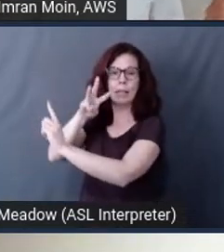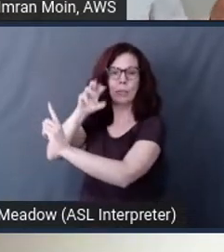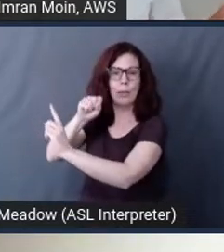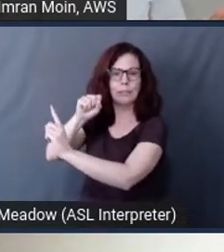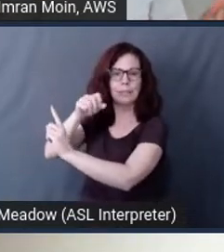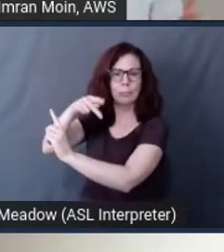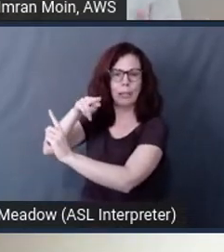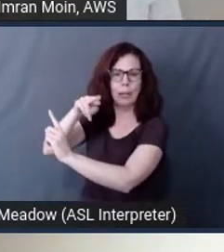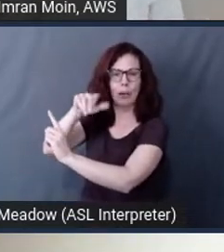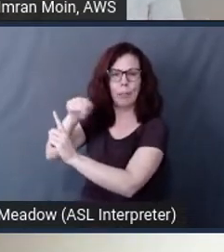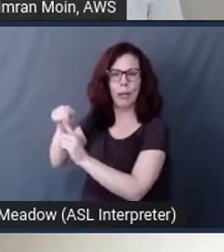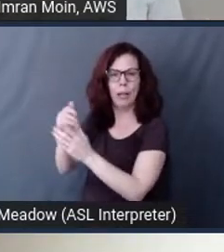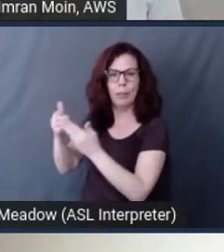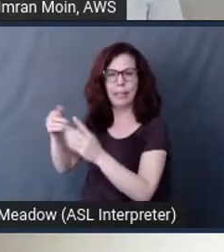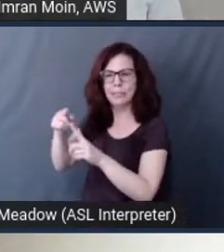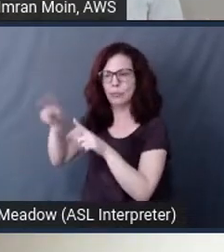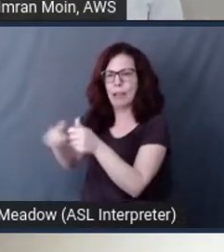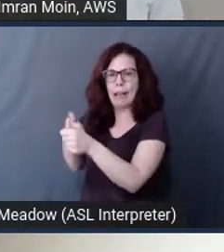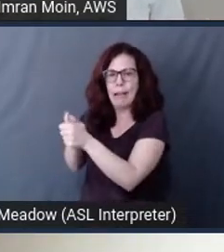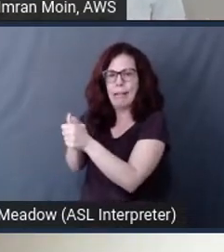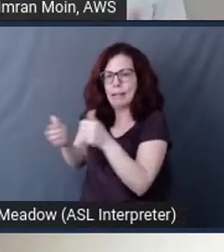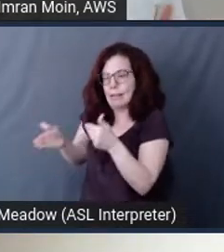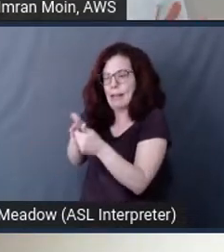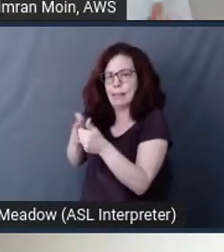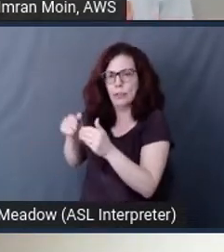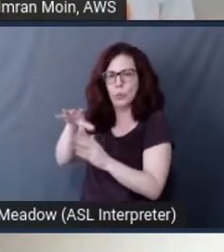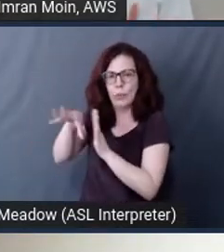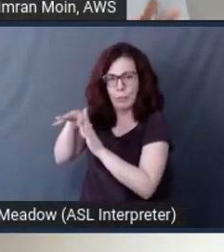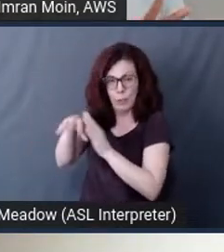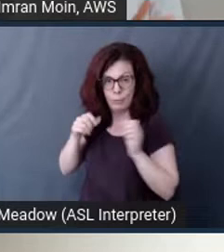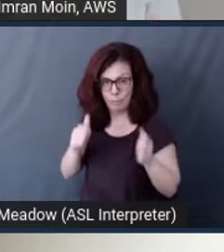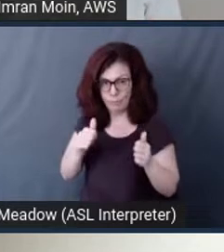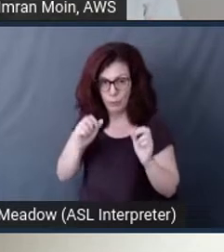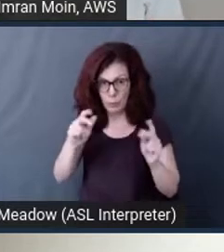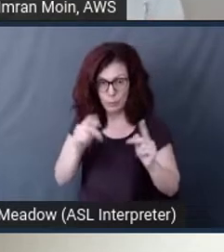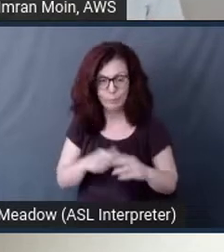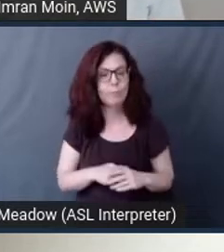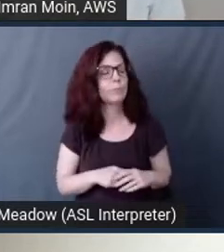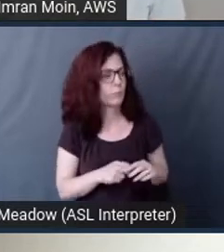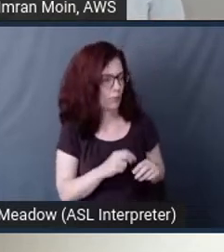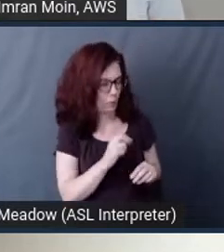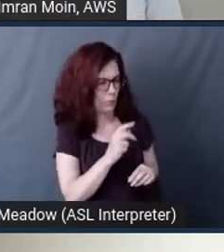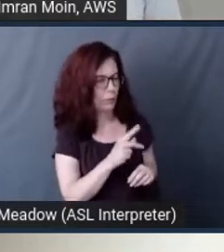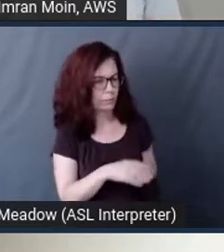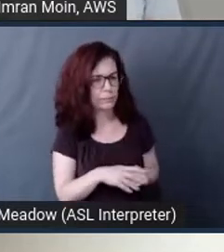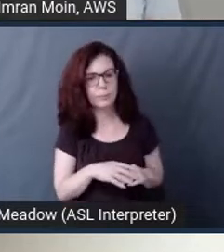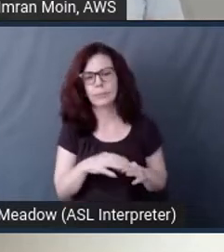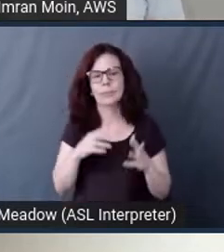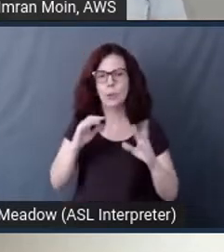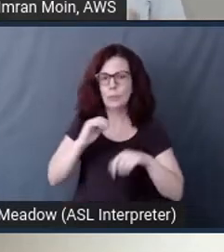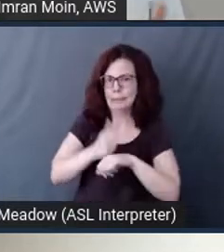to that camera. Cool. Hope the setup setup is pretty clear.